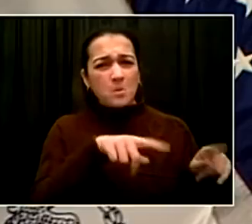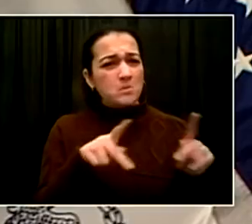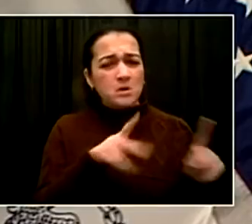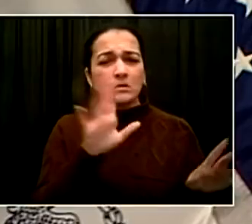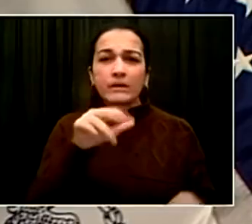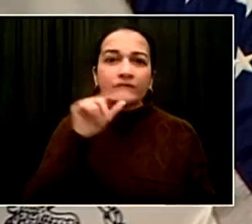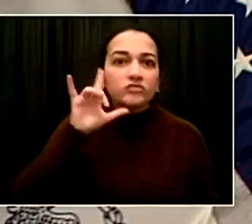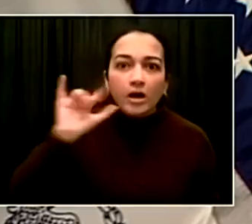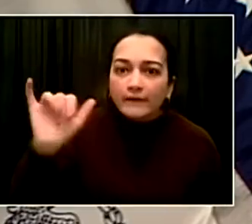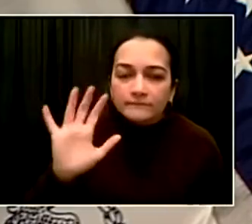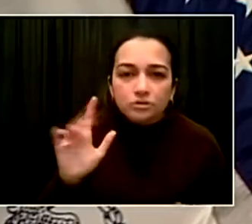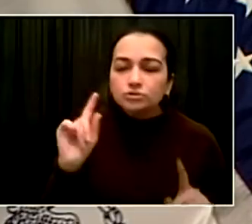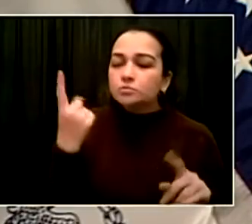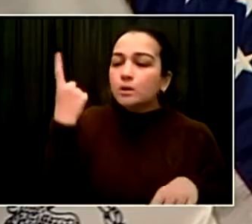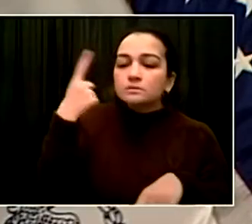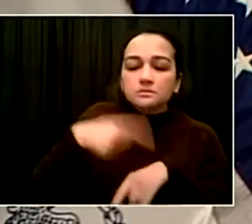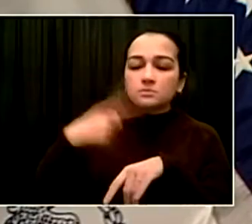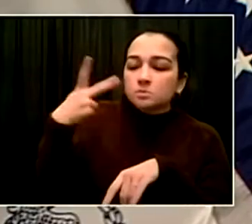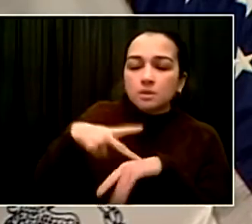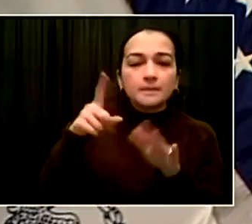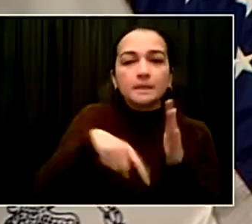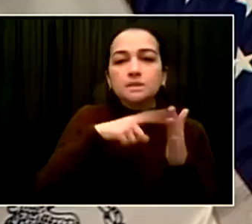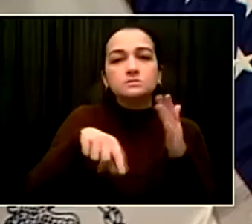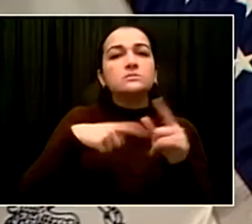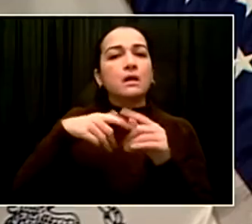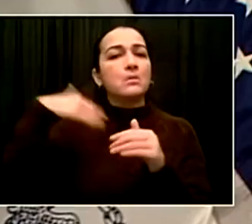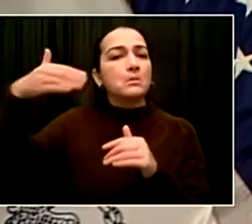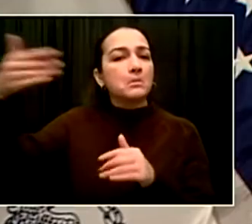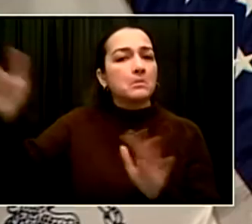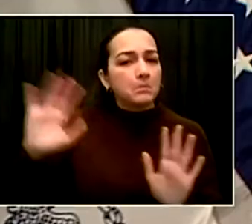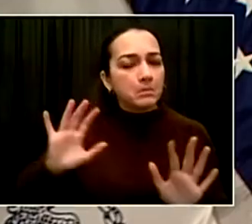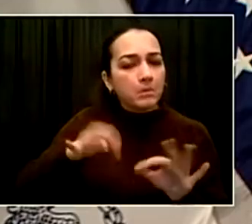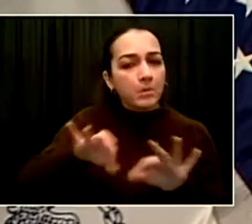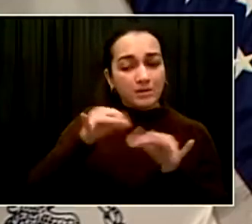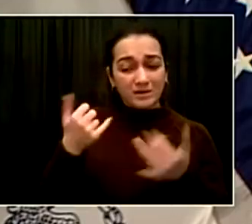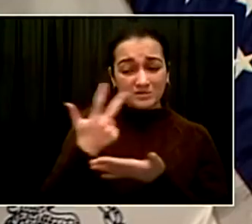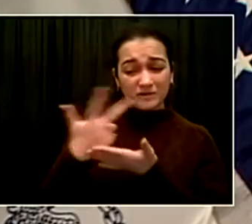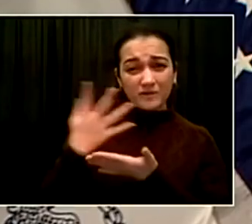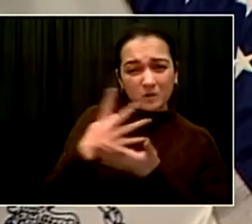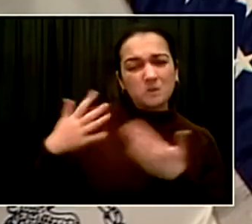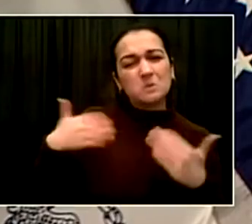GOING TO BE A TEMPORARY REALITY BASED ON WHAT WE'RE SEEING NOW.